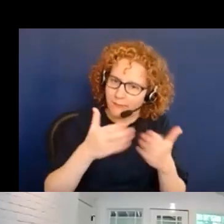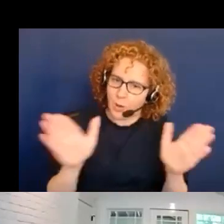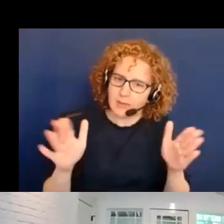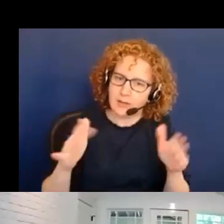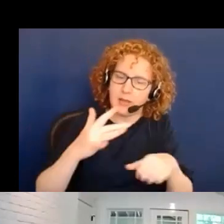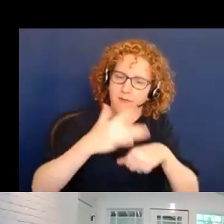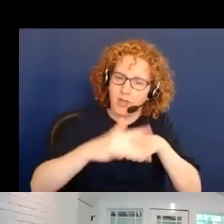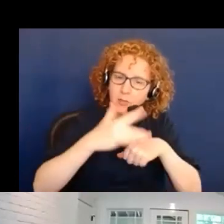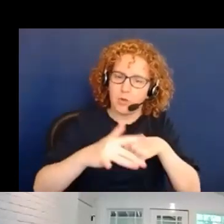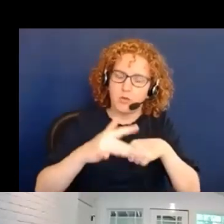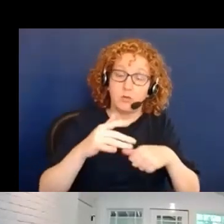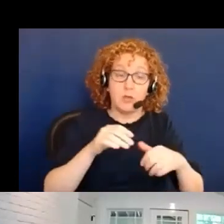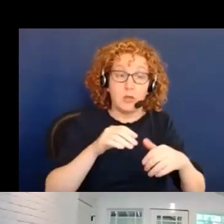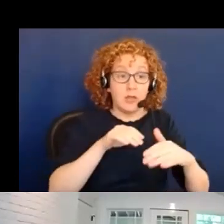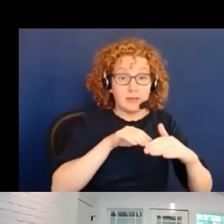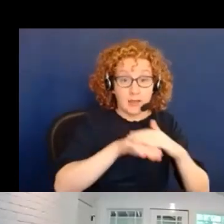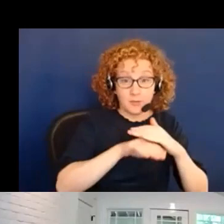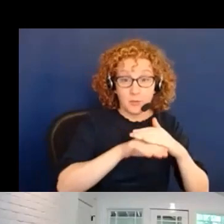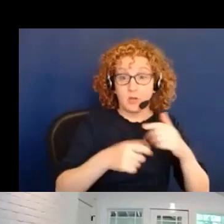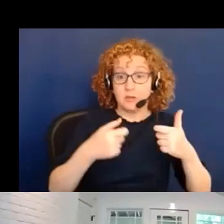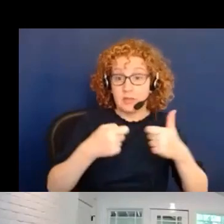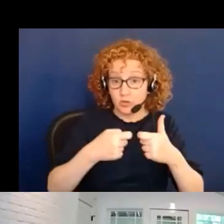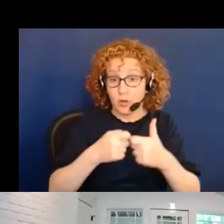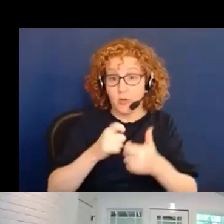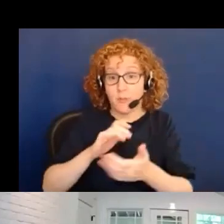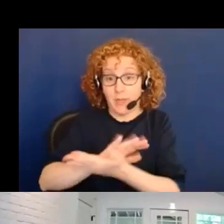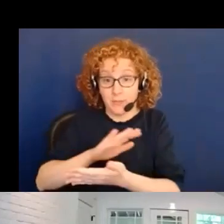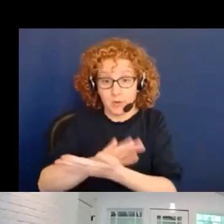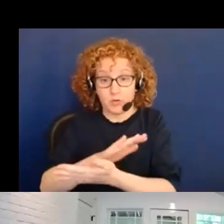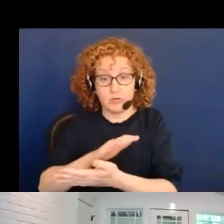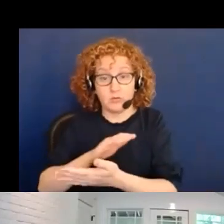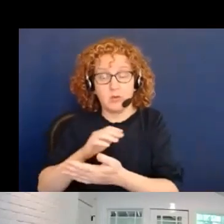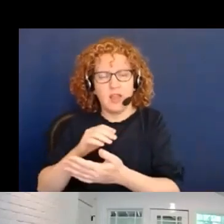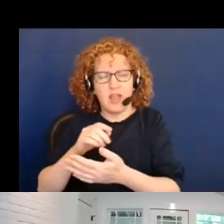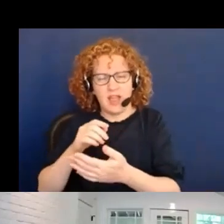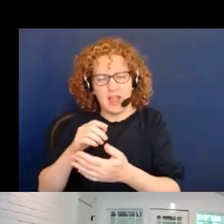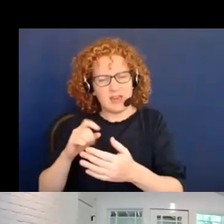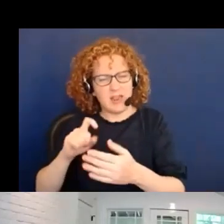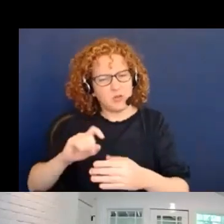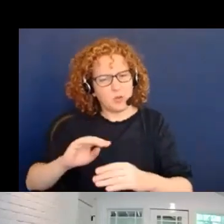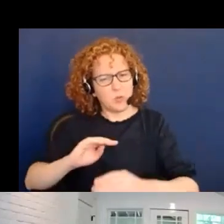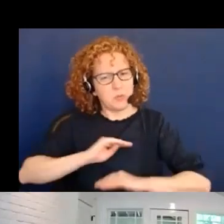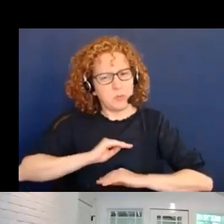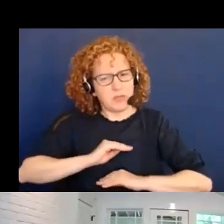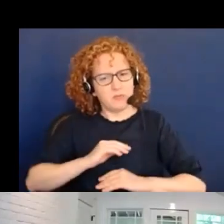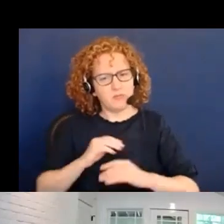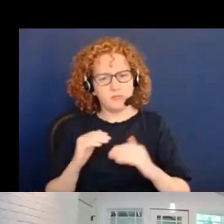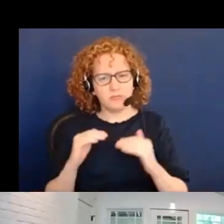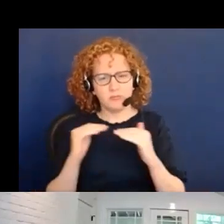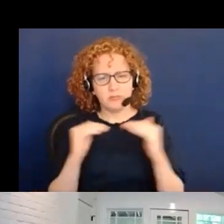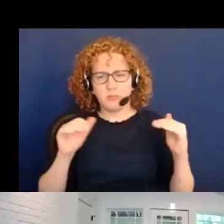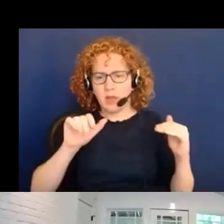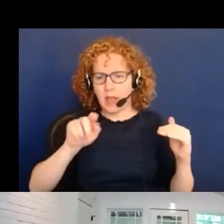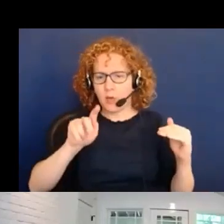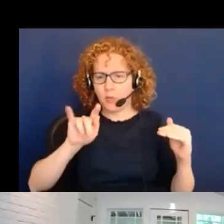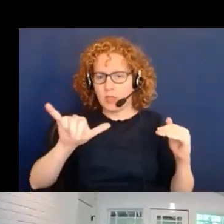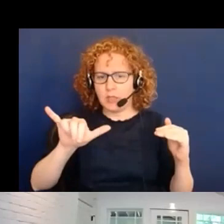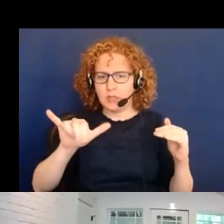formats free and meet equity standards verifiable vaccine credentials will meet privacy security and